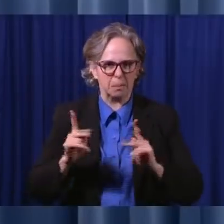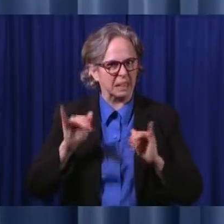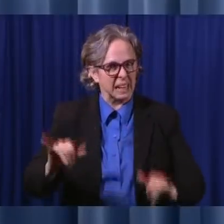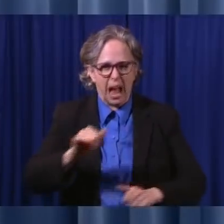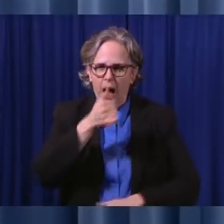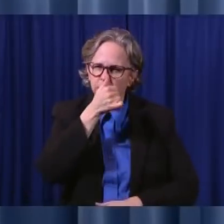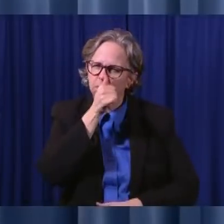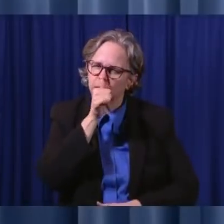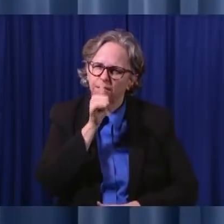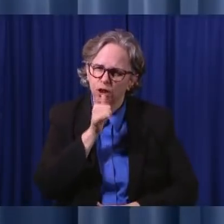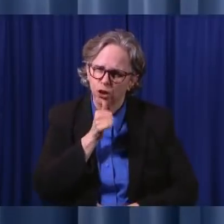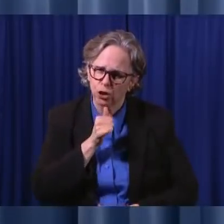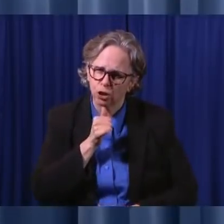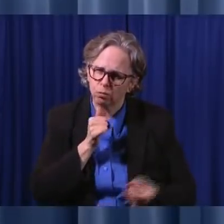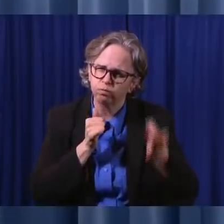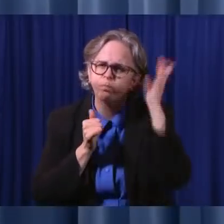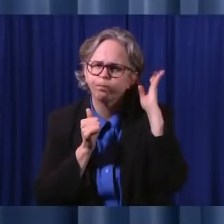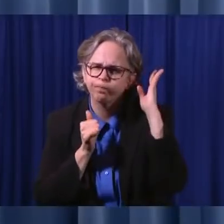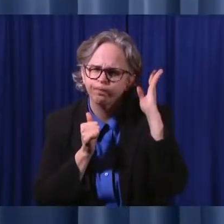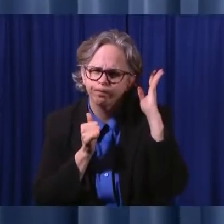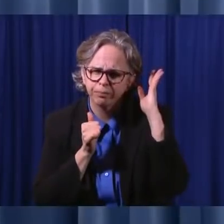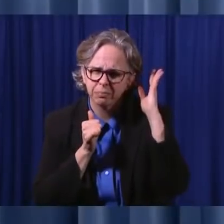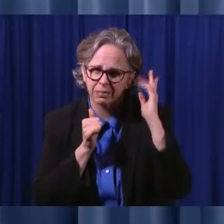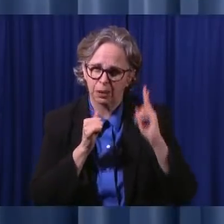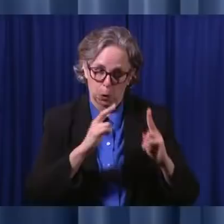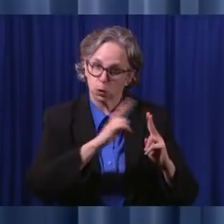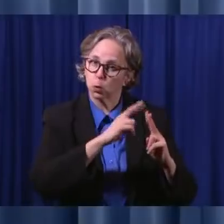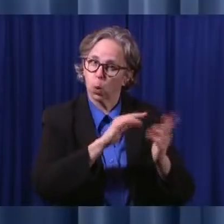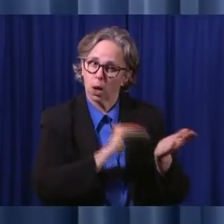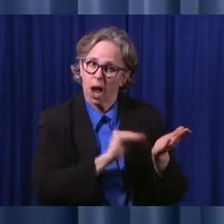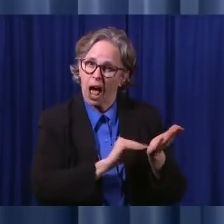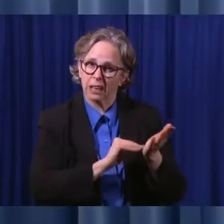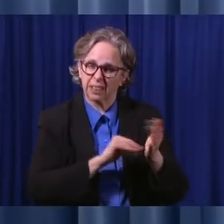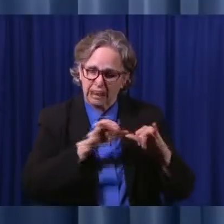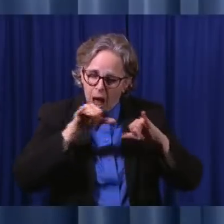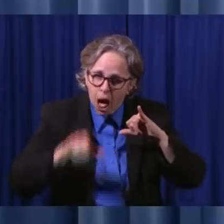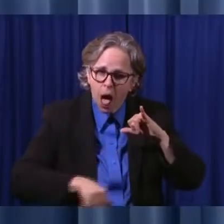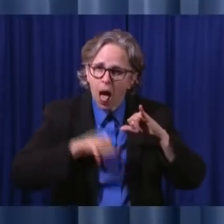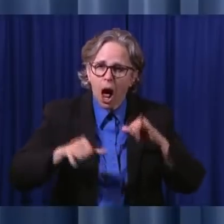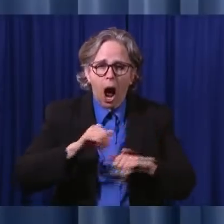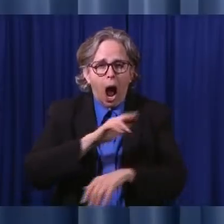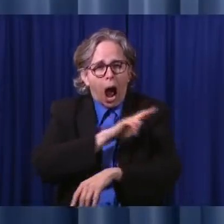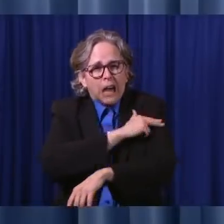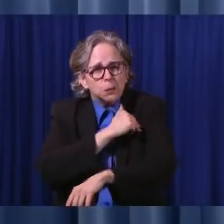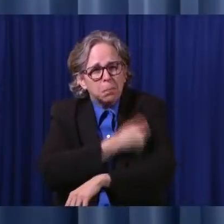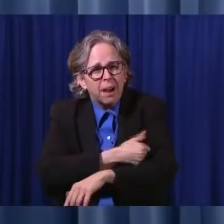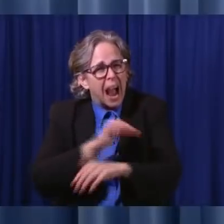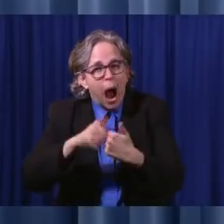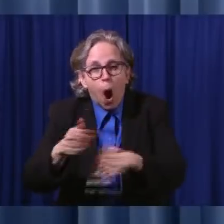CORONAVIRUS AS WE LEARNED IT HAD OTHER DAY FROM THE DOCTORS PEOPLE CAN SUFFER GREATLY. DR. INDICATED THAT HE WAS